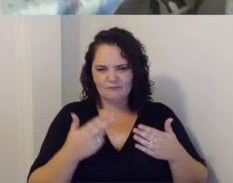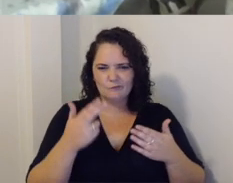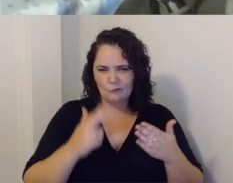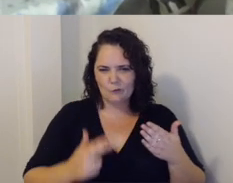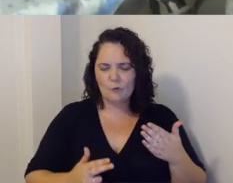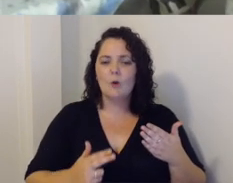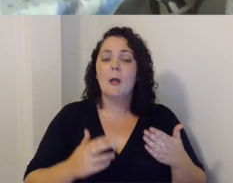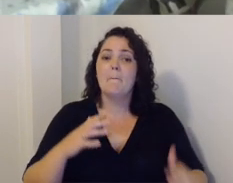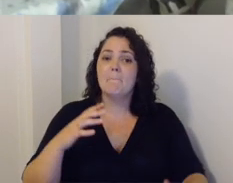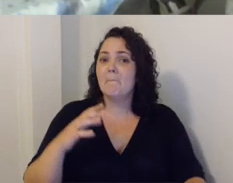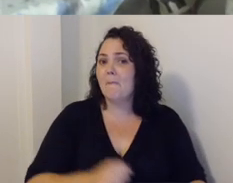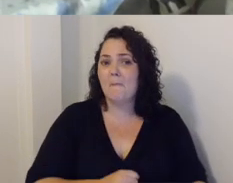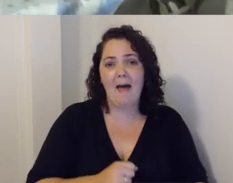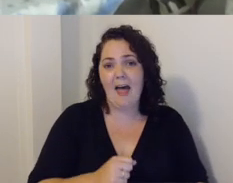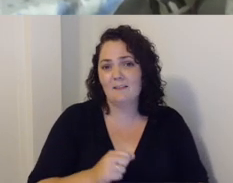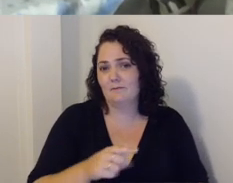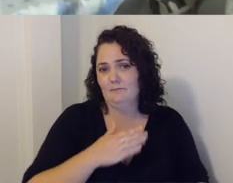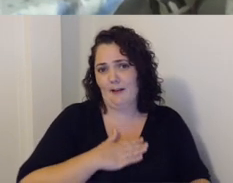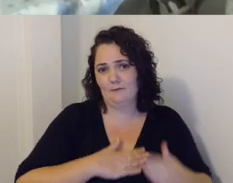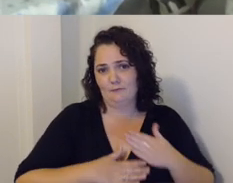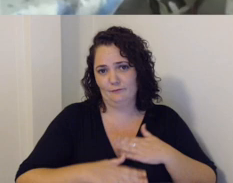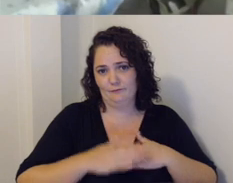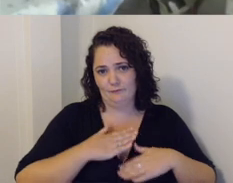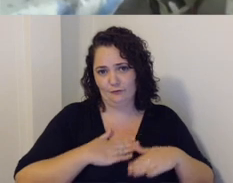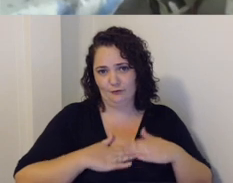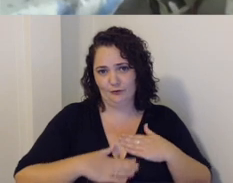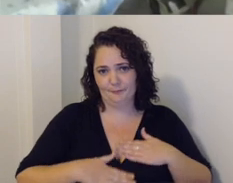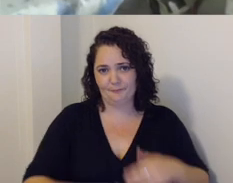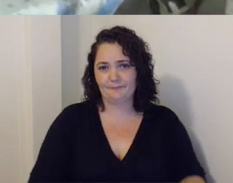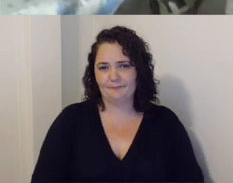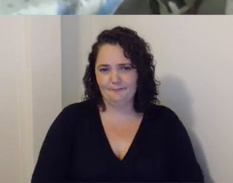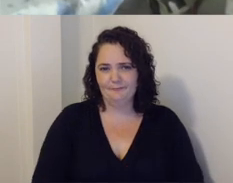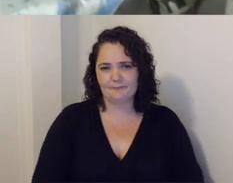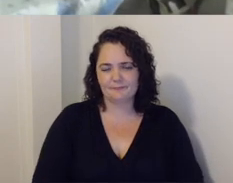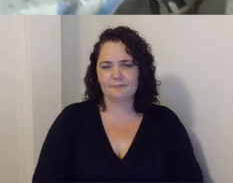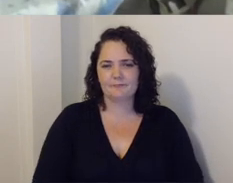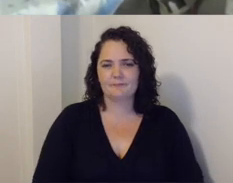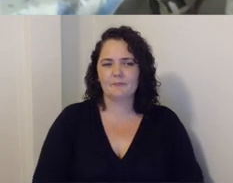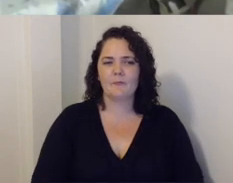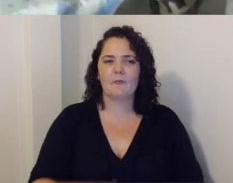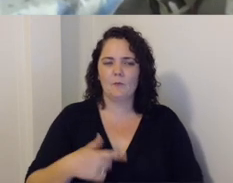is you have to be patient with letting some of the information go, we have a tendency when we